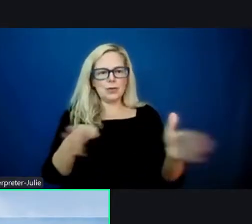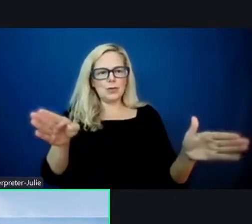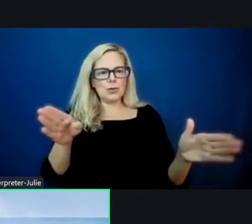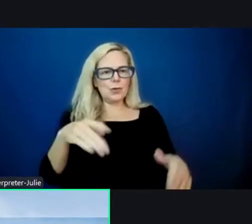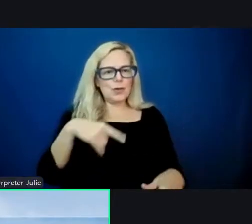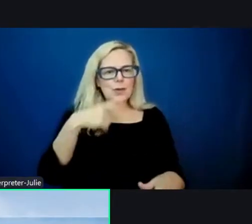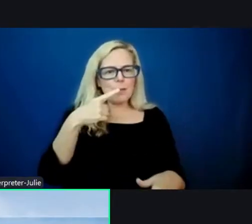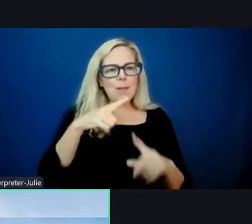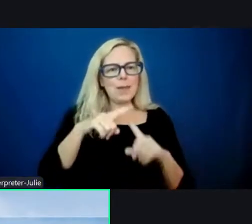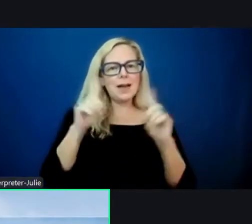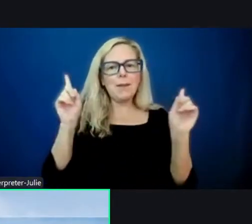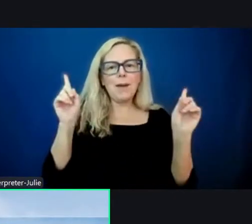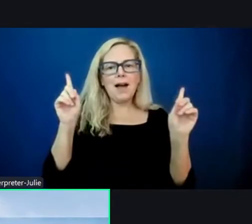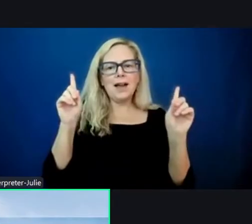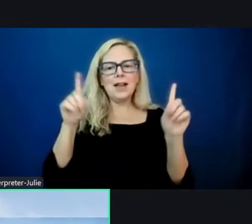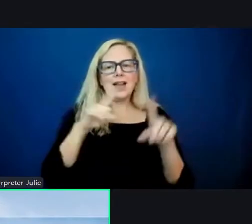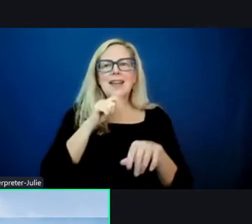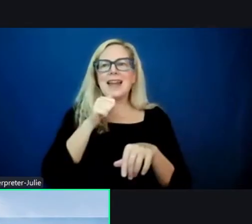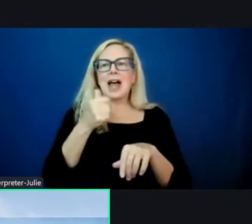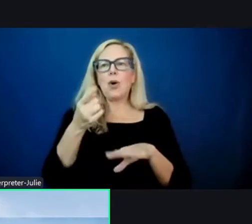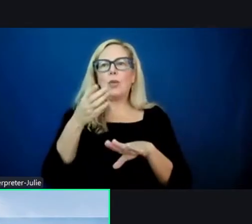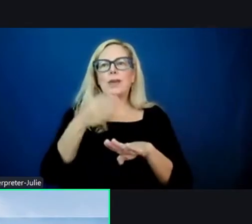increasing representation and having these